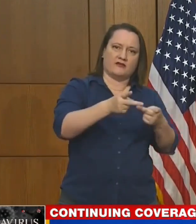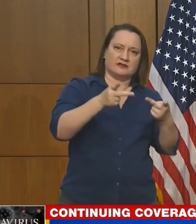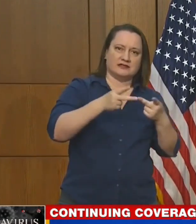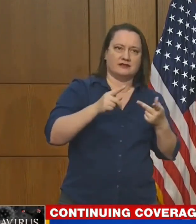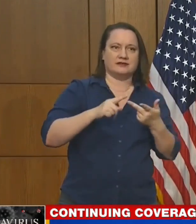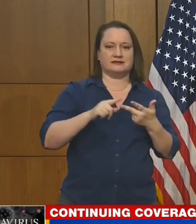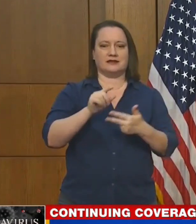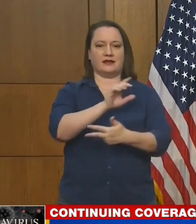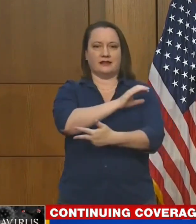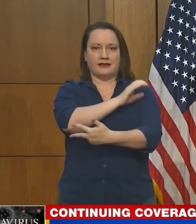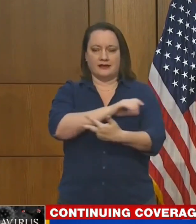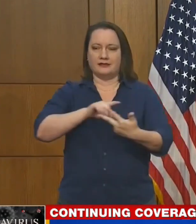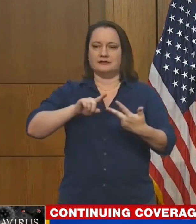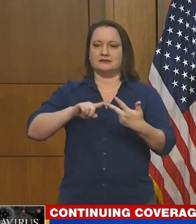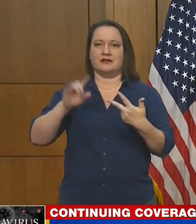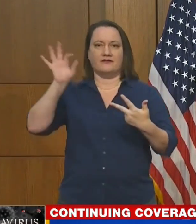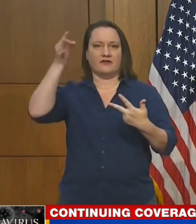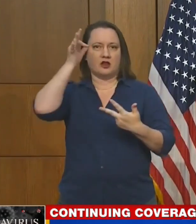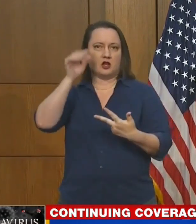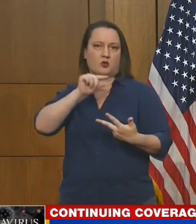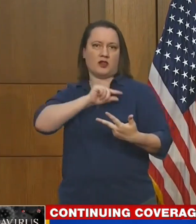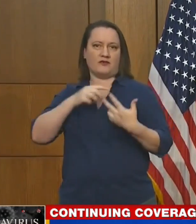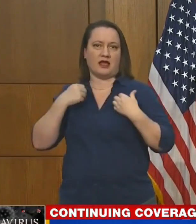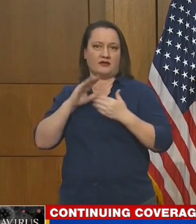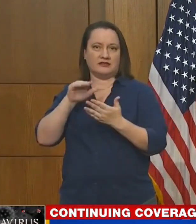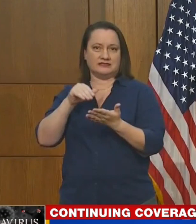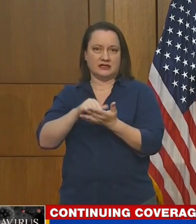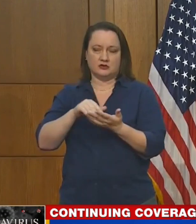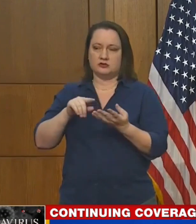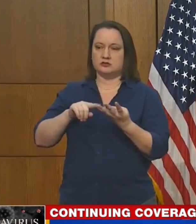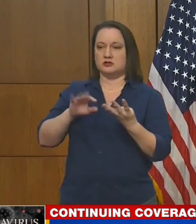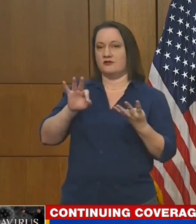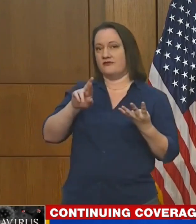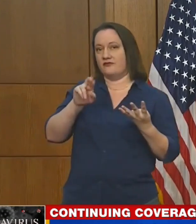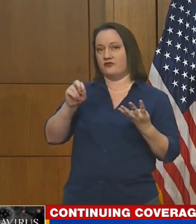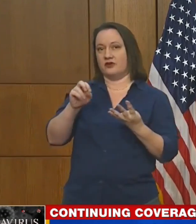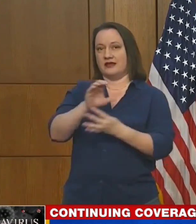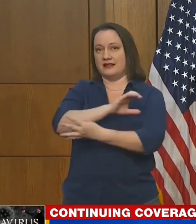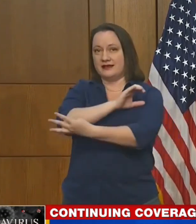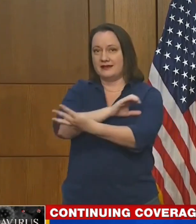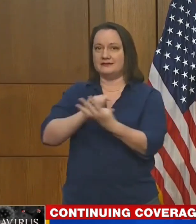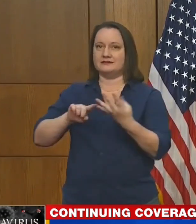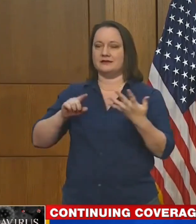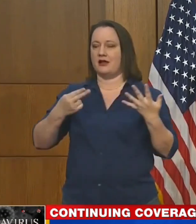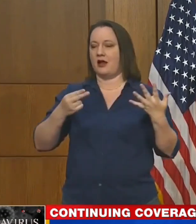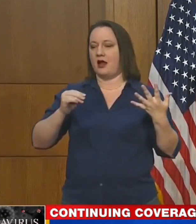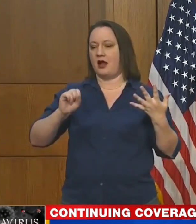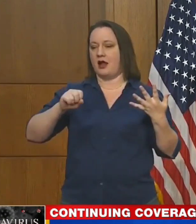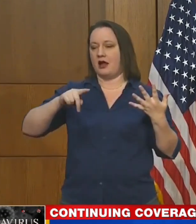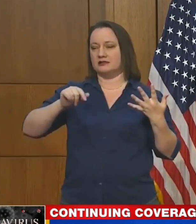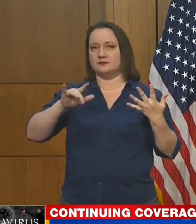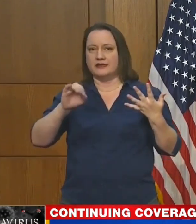PROVIDERS SUCH AS URGENT CARE FACILITIES FREESTANDING CLINICS FEDERALLY QUALIFIED HEALTH